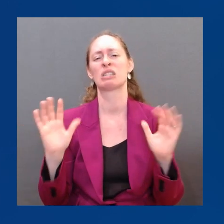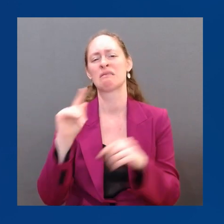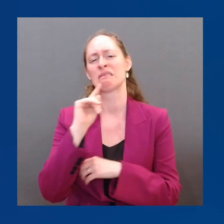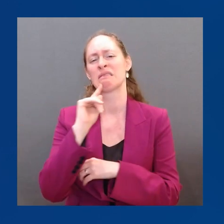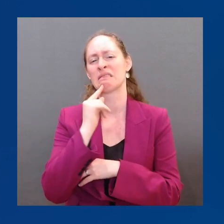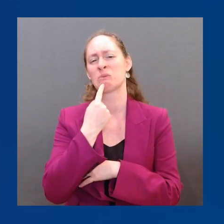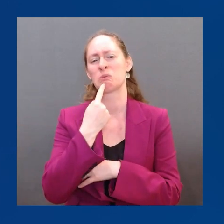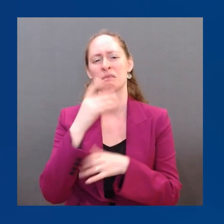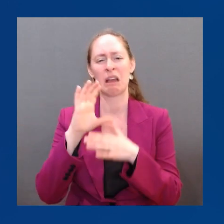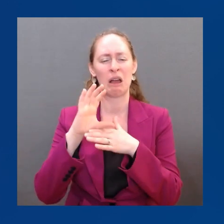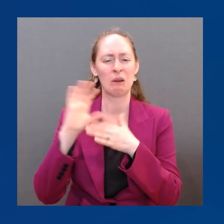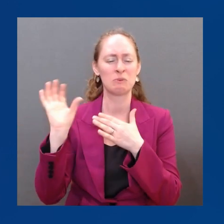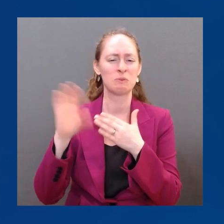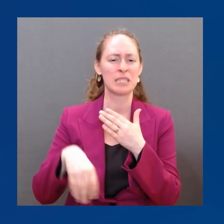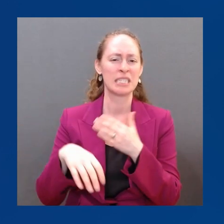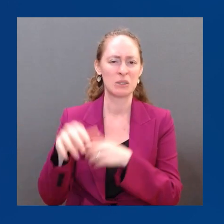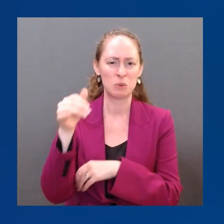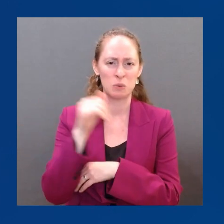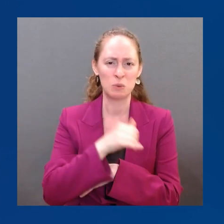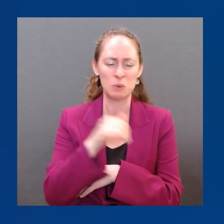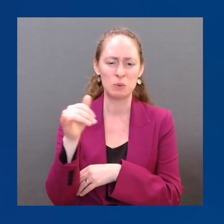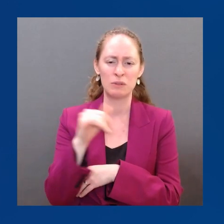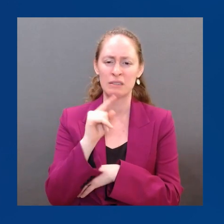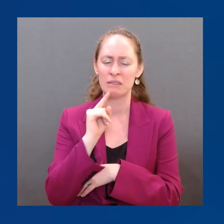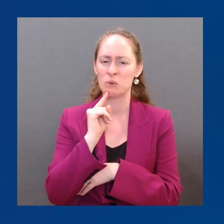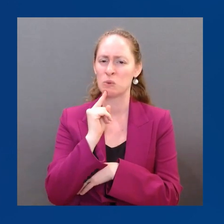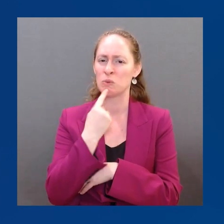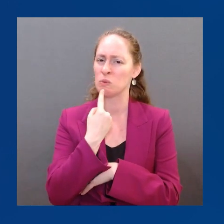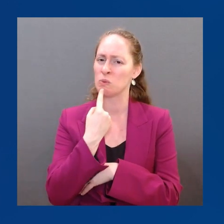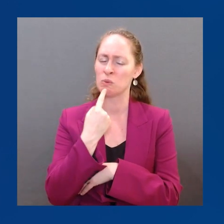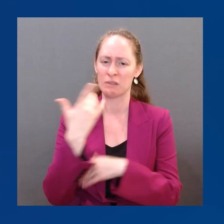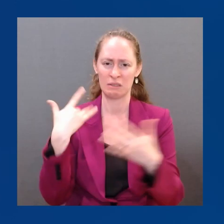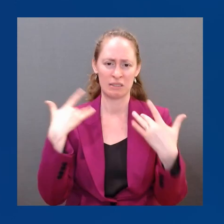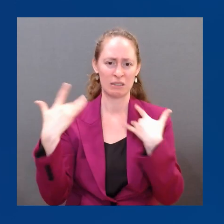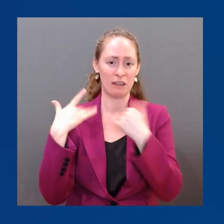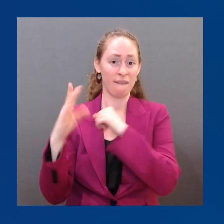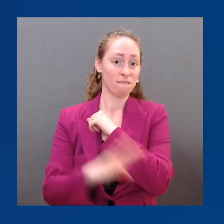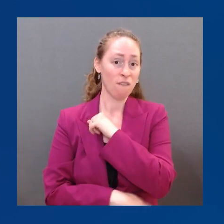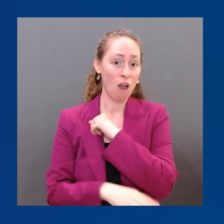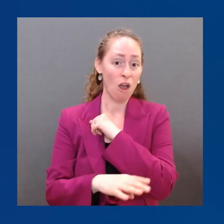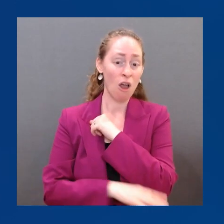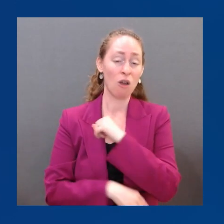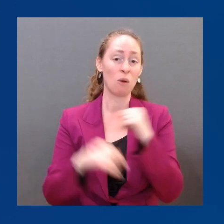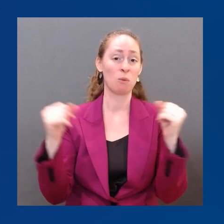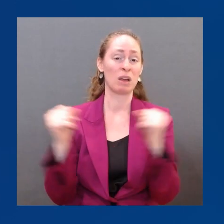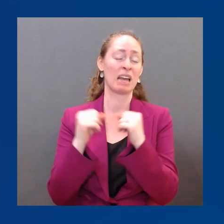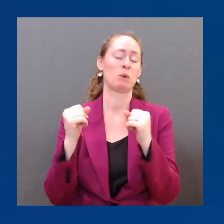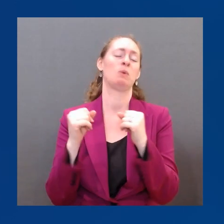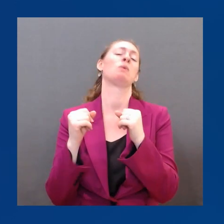You know, there's a range of models out there of what we might see in the fall and winter. We have got to plan for a range of scenarios,